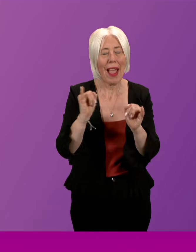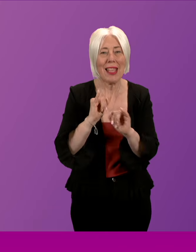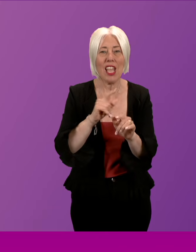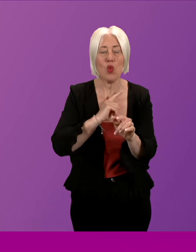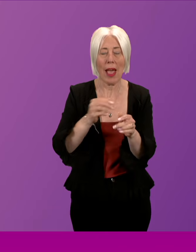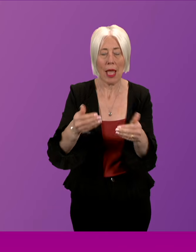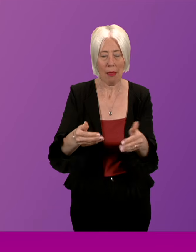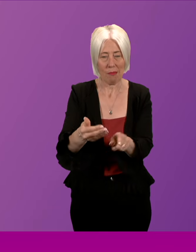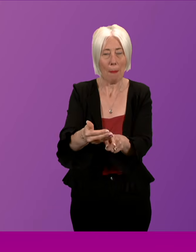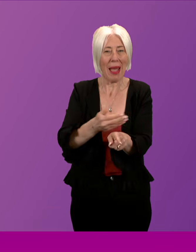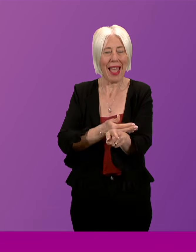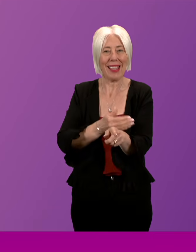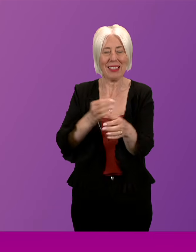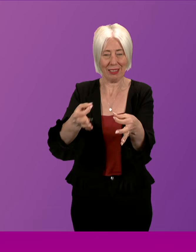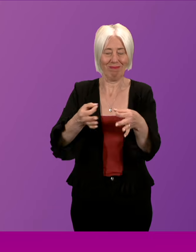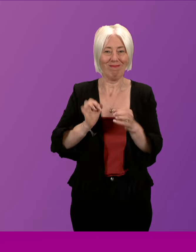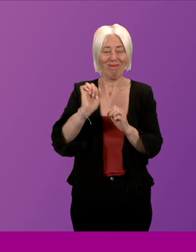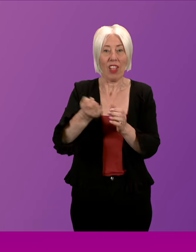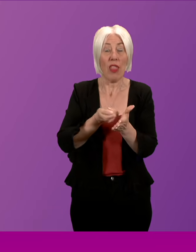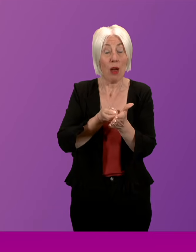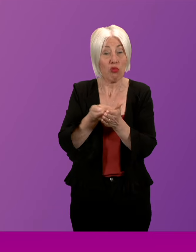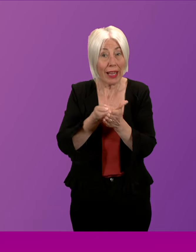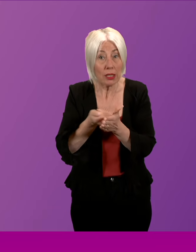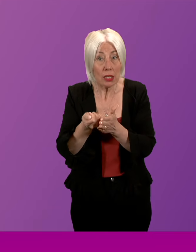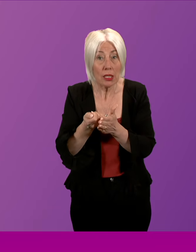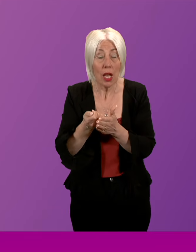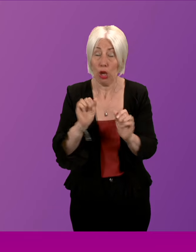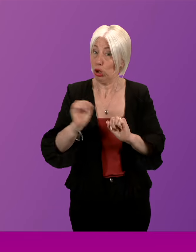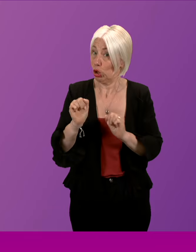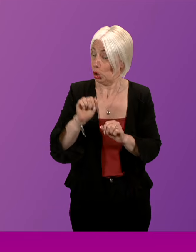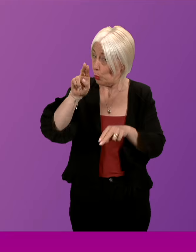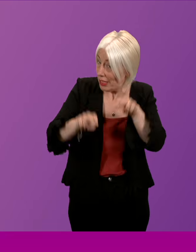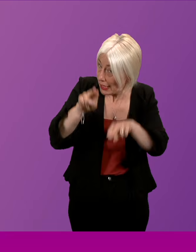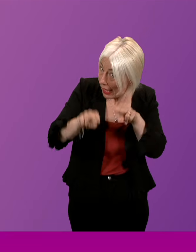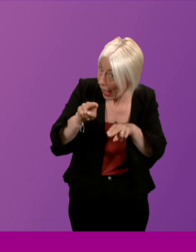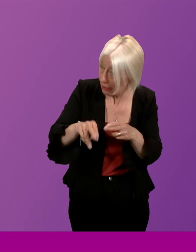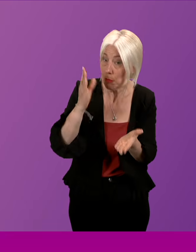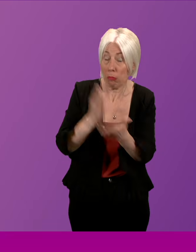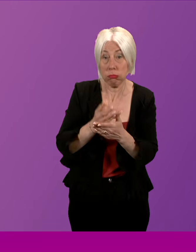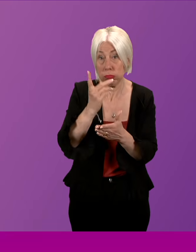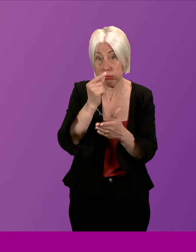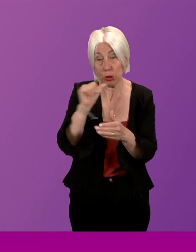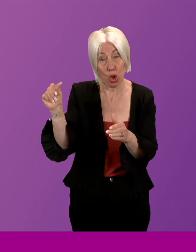not had an assessment for that payment but are eligible for it. Will the First Minister work